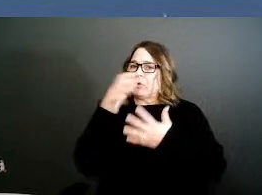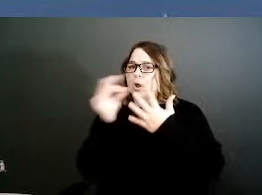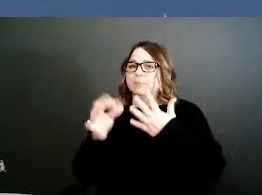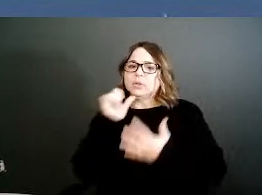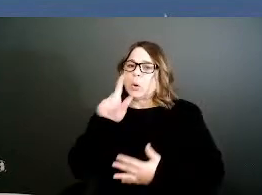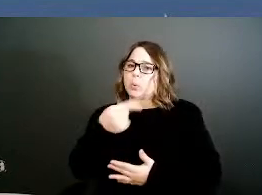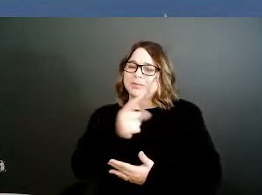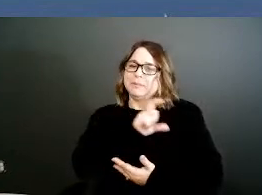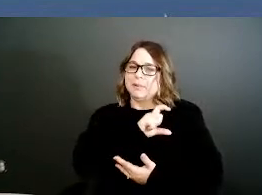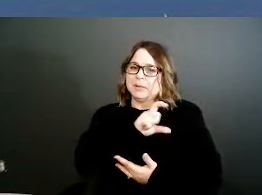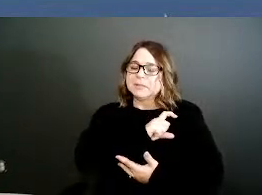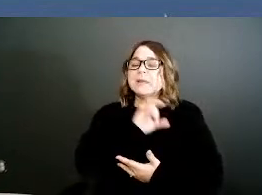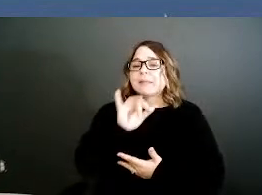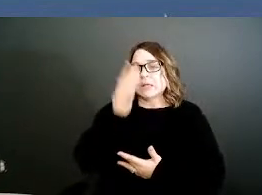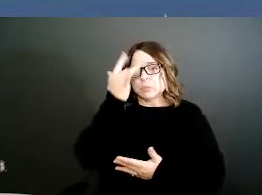FUNDING AND STAFFING THE OFFICE ON VIOLENCE PREVENTION.